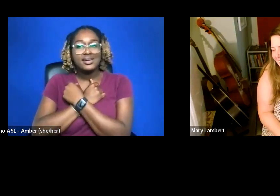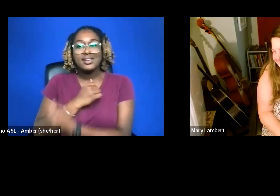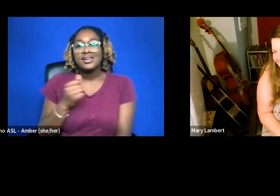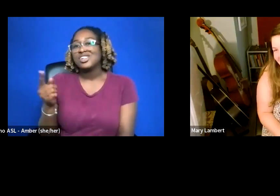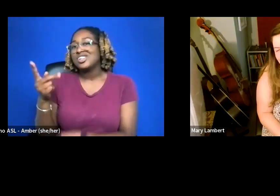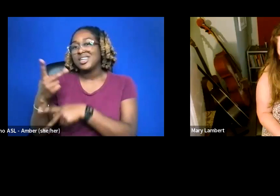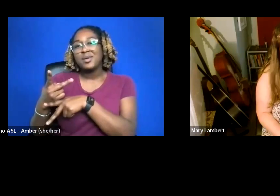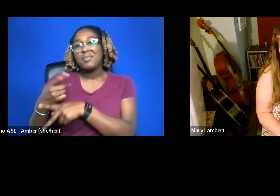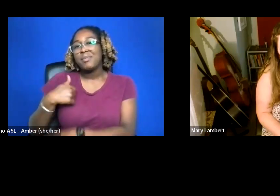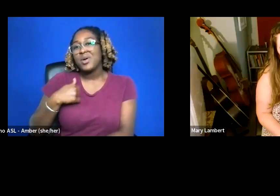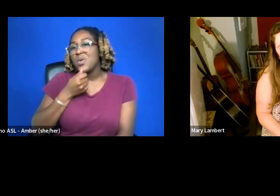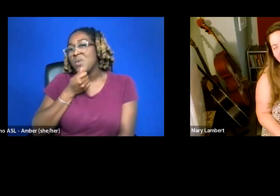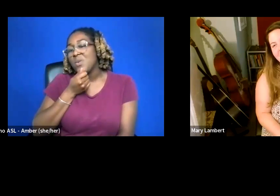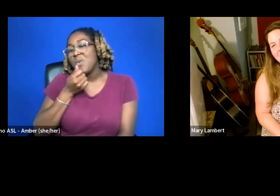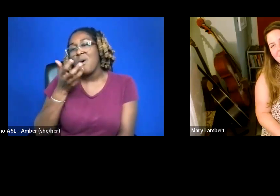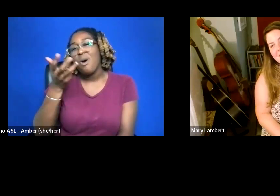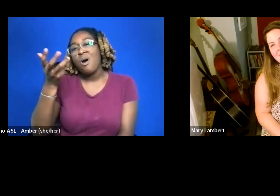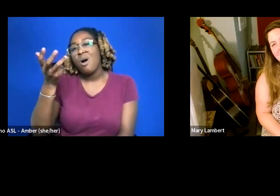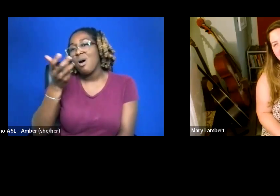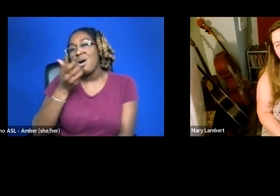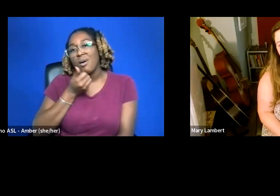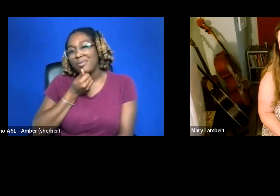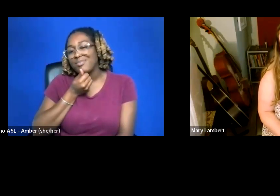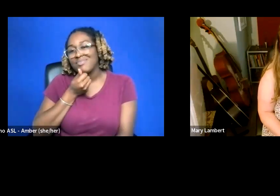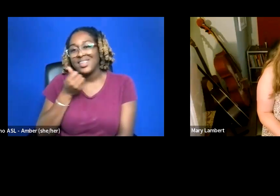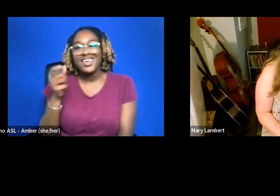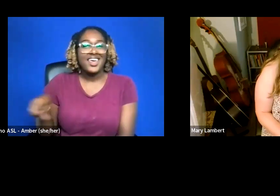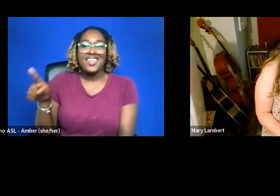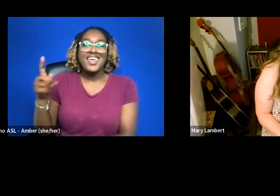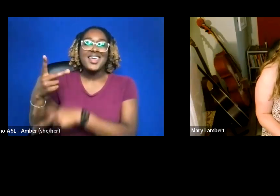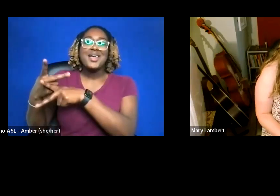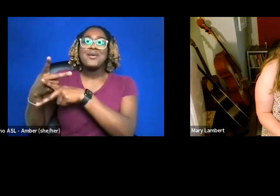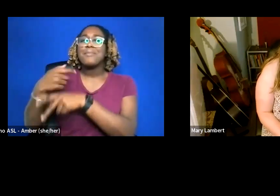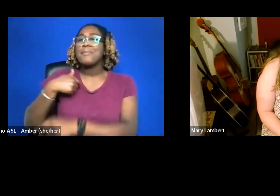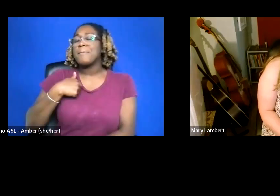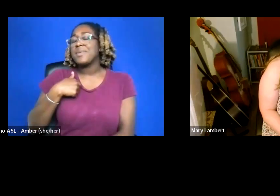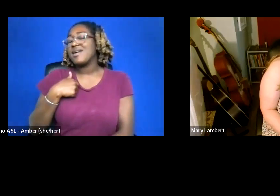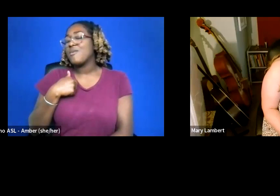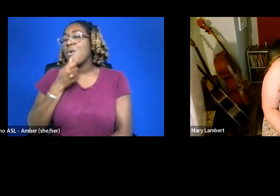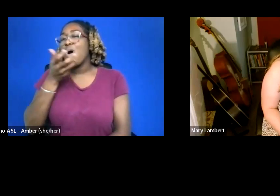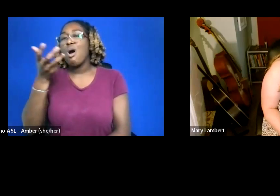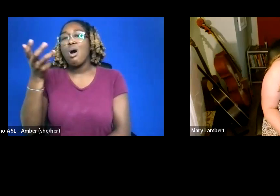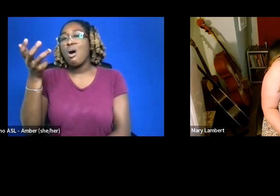They keep me from make me warm.